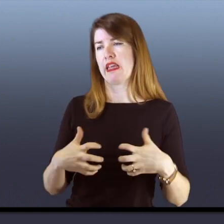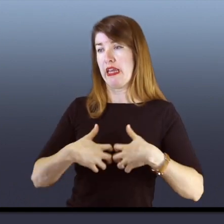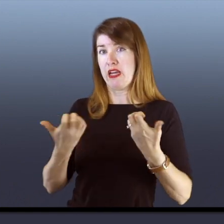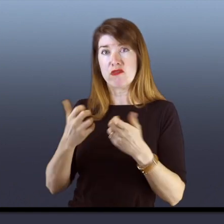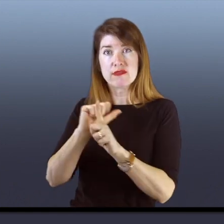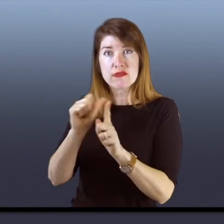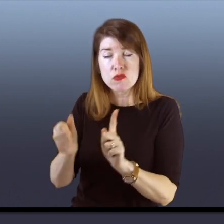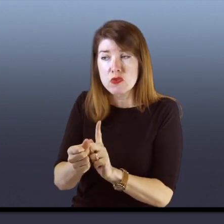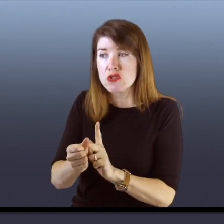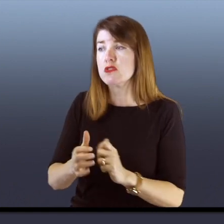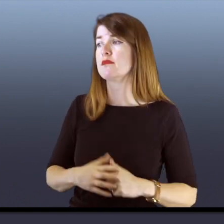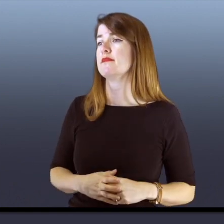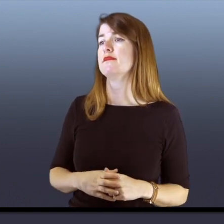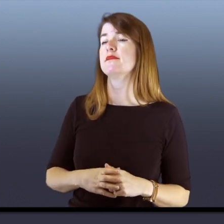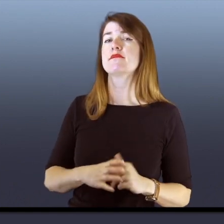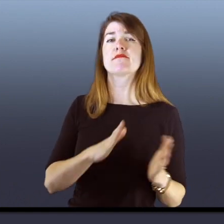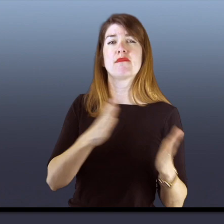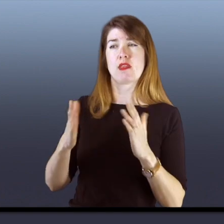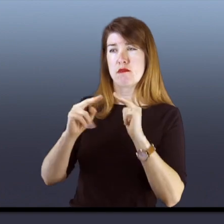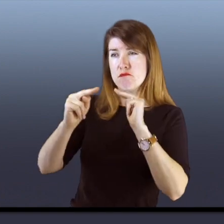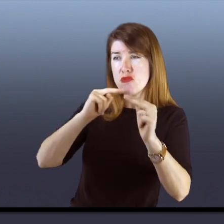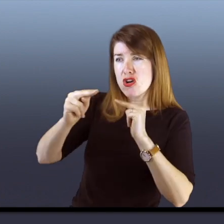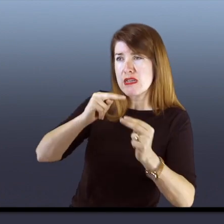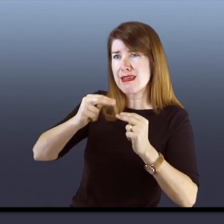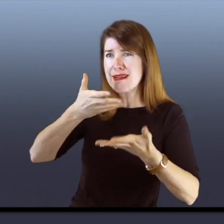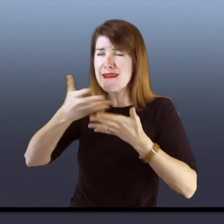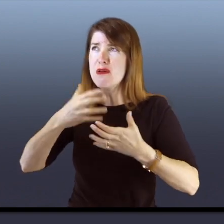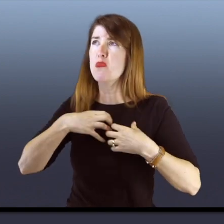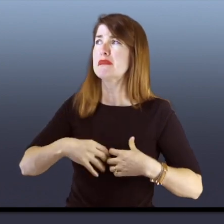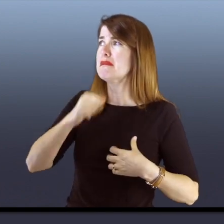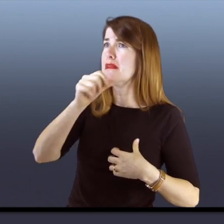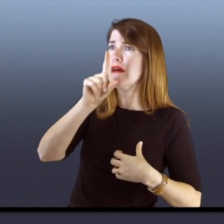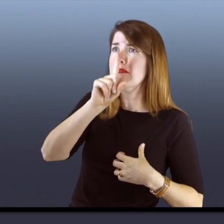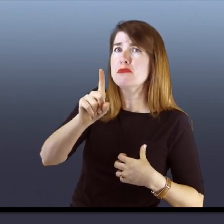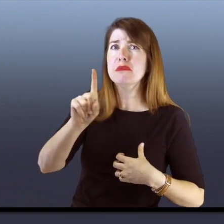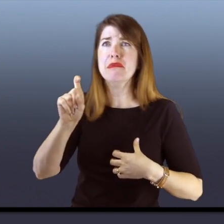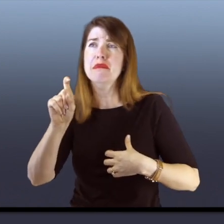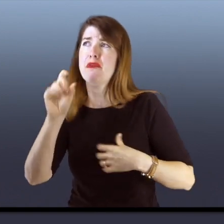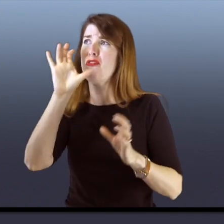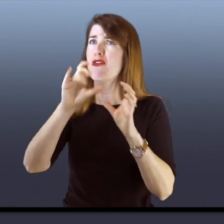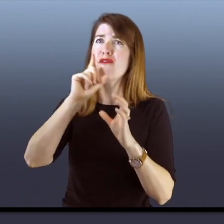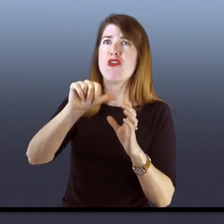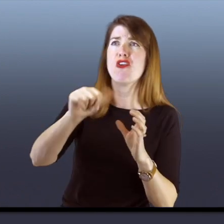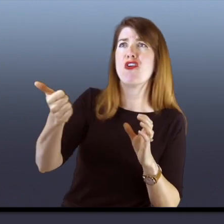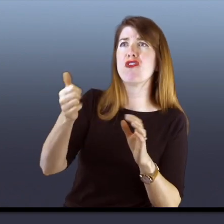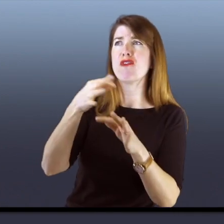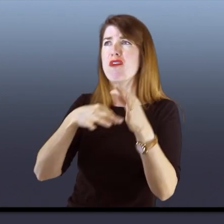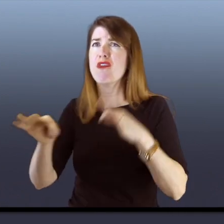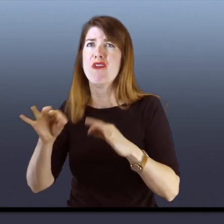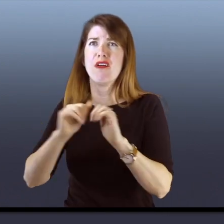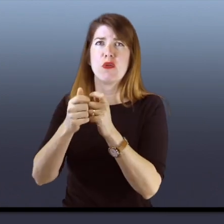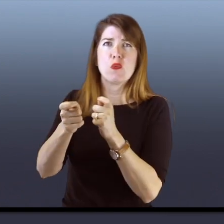wishing that it was not so, trying to find different ways to handle or not have the hearing loss.